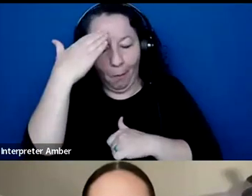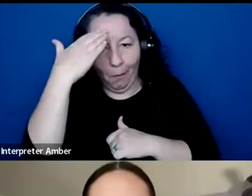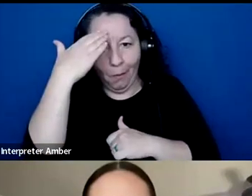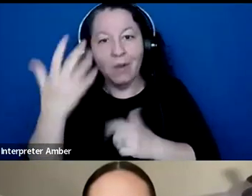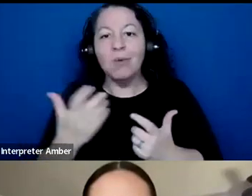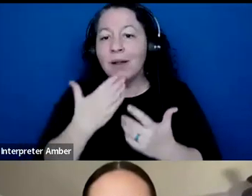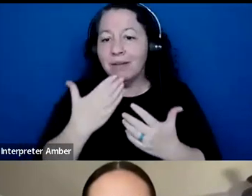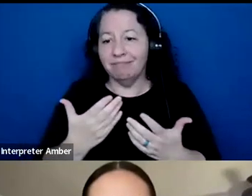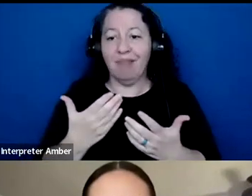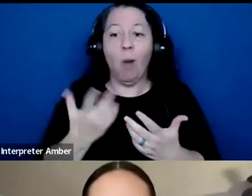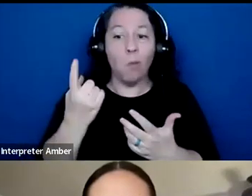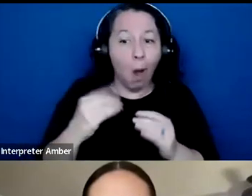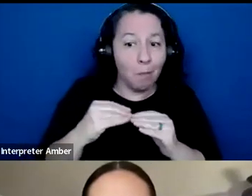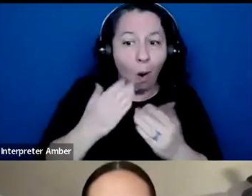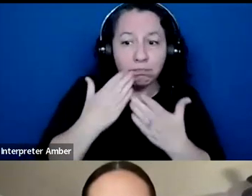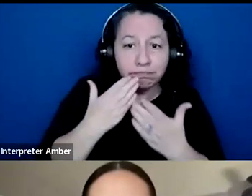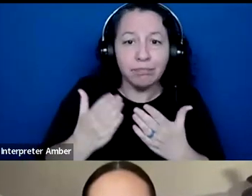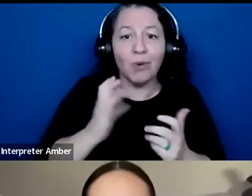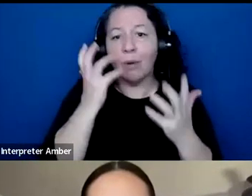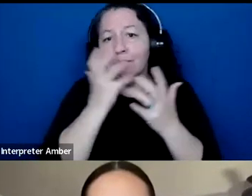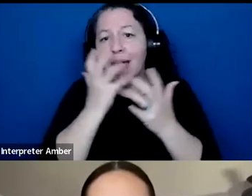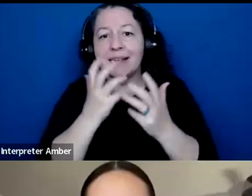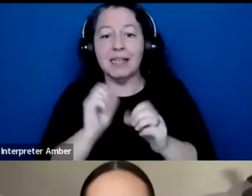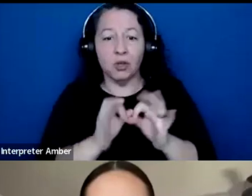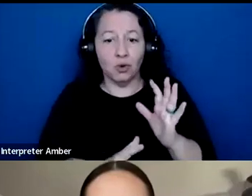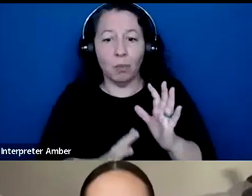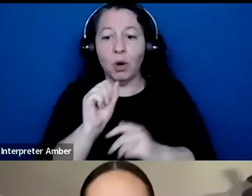one more appreciations to our amazing interpreters, Amber and Hannah,